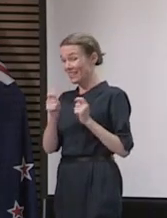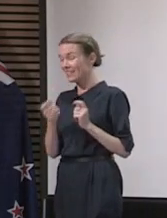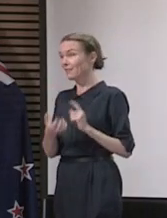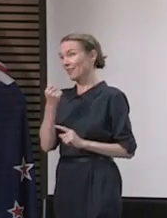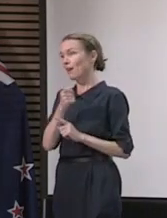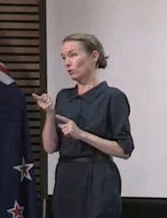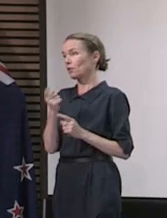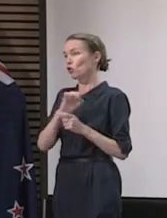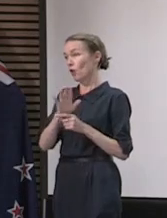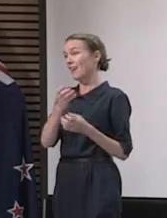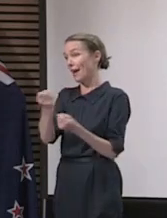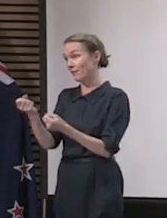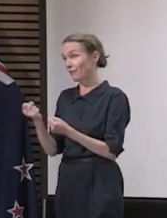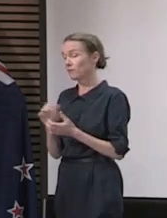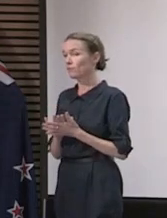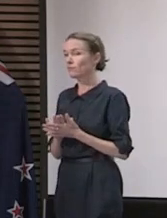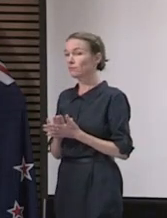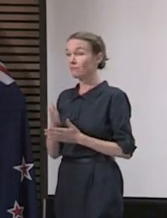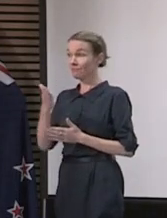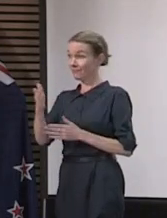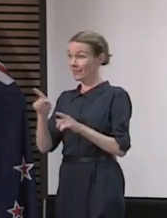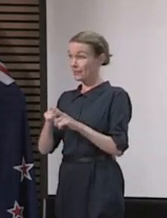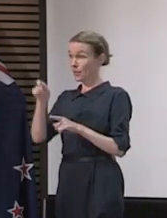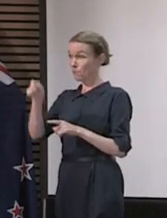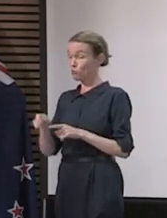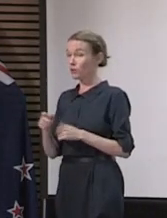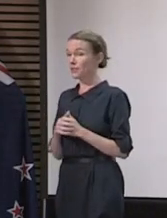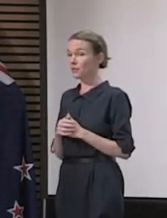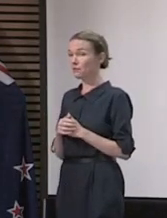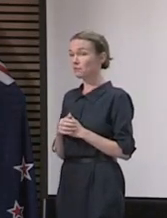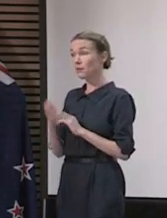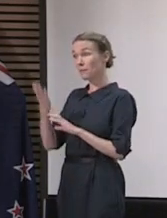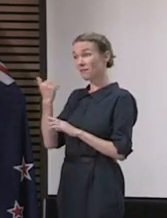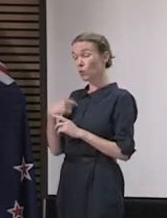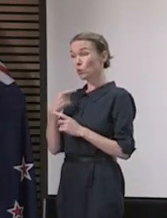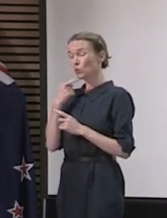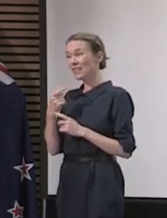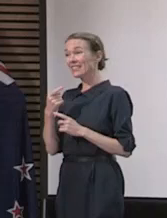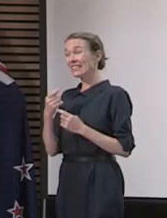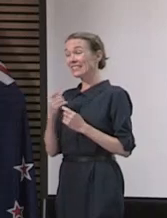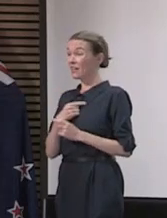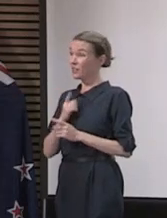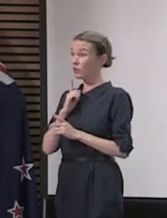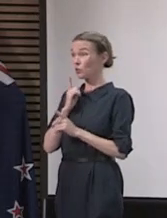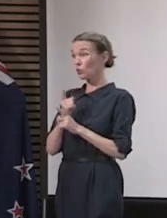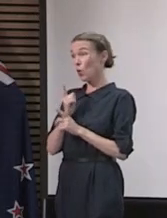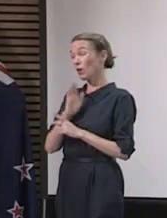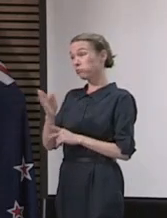number who were positive. Is that still the case? We spoke a couple of weeks back with you and you